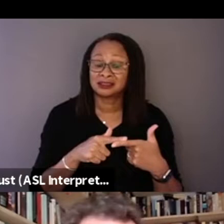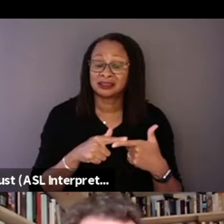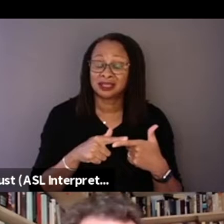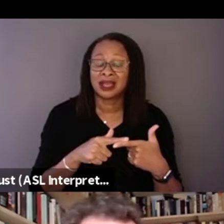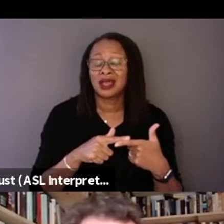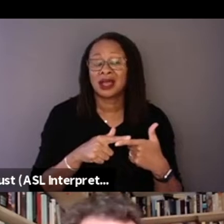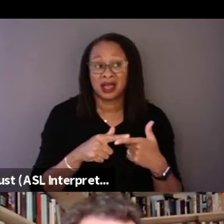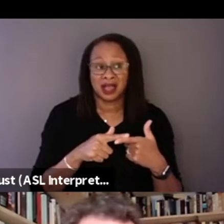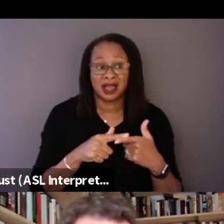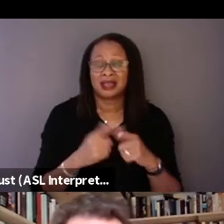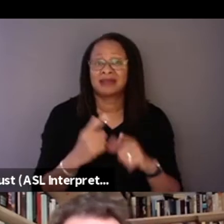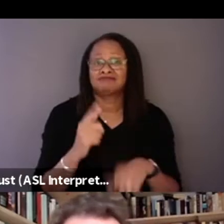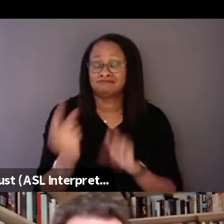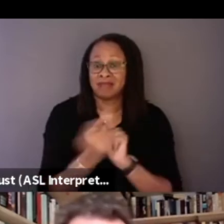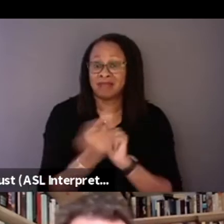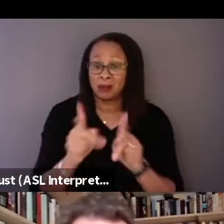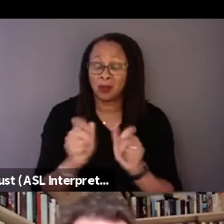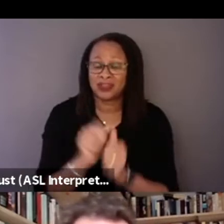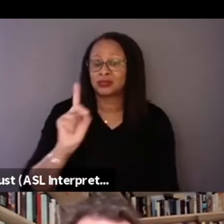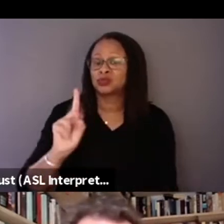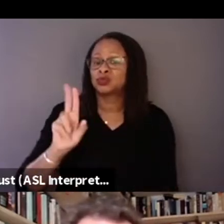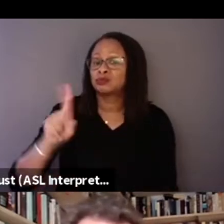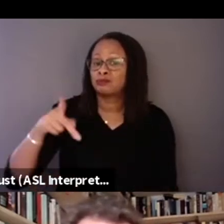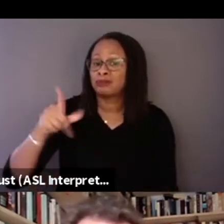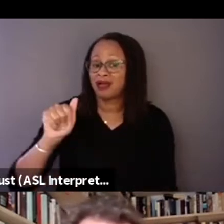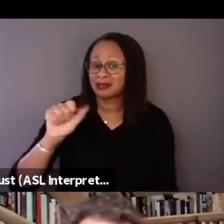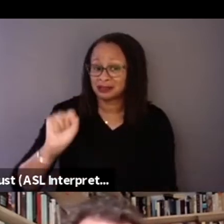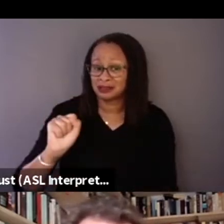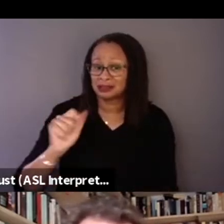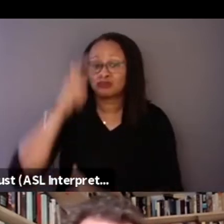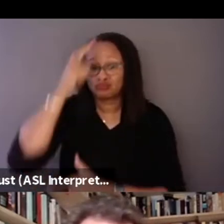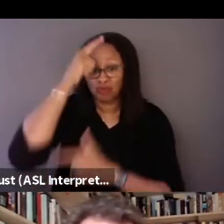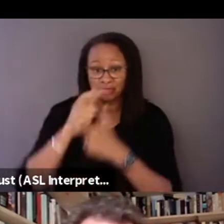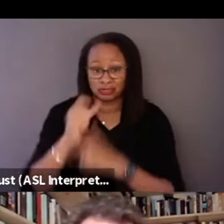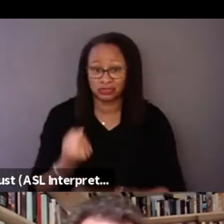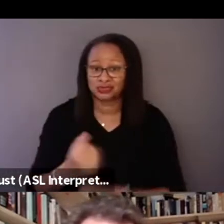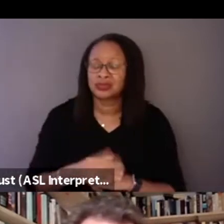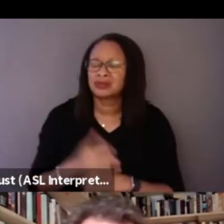who are great producers and sort of fundamental